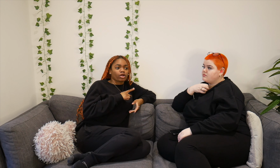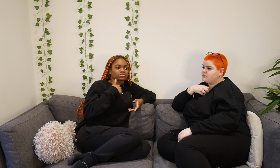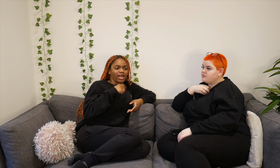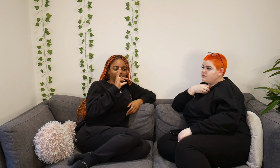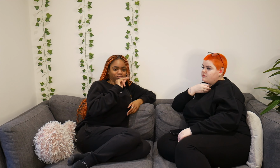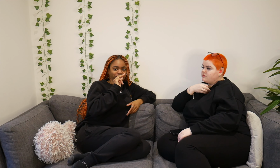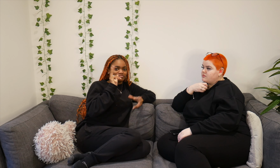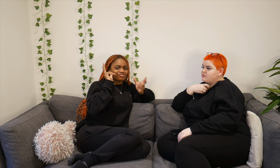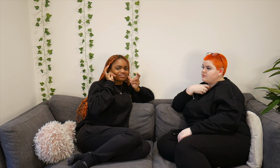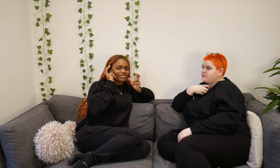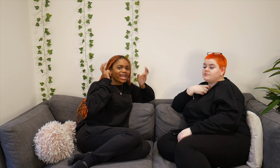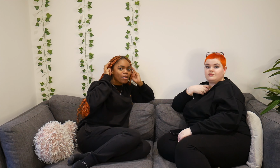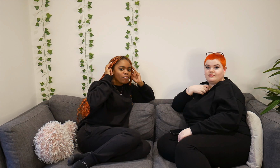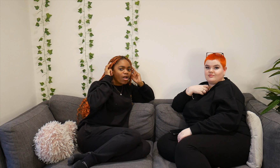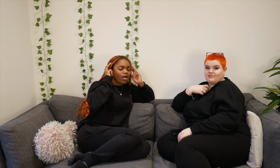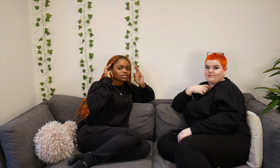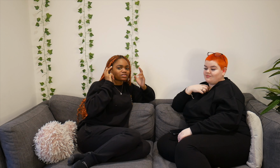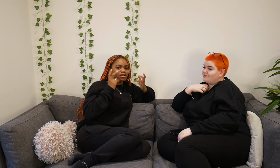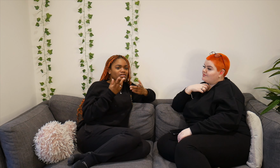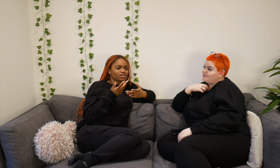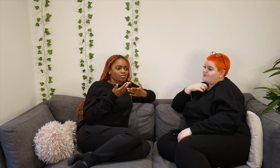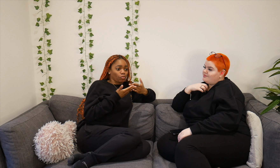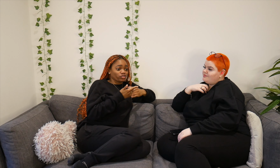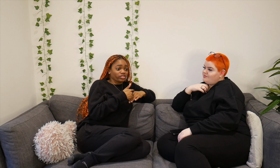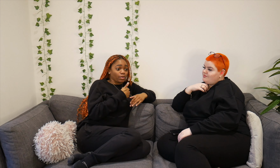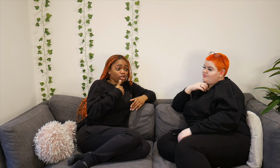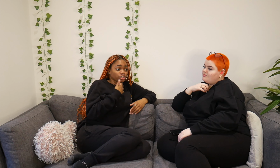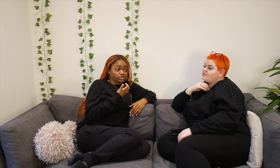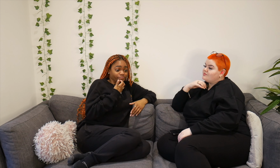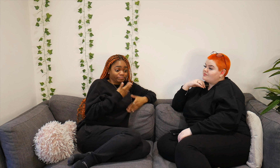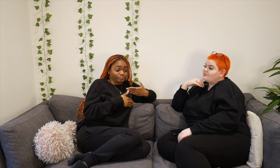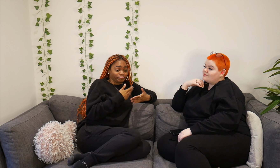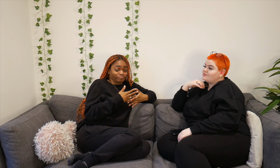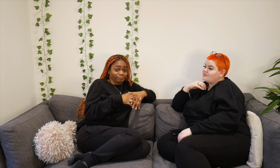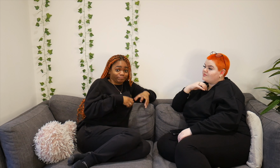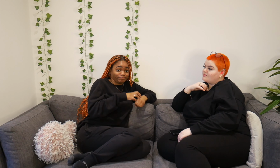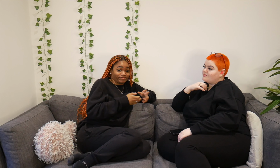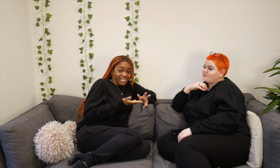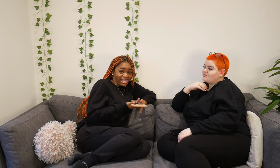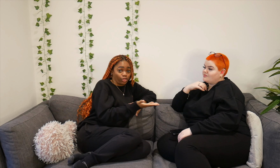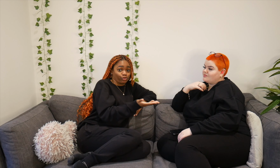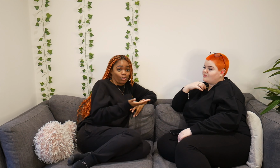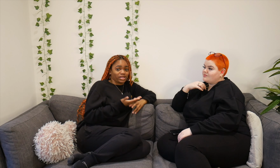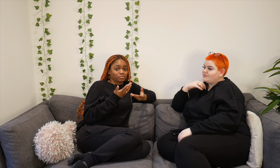Because I speak, and I wear implants, most of the time, I just firm it and struggle my way through,